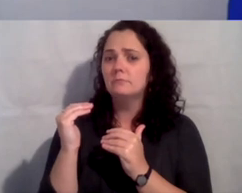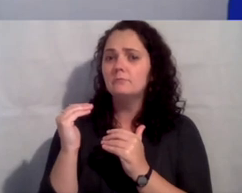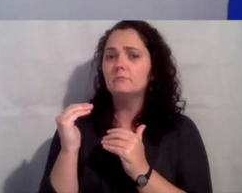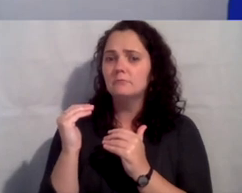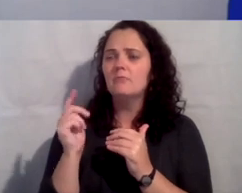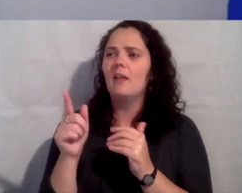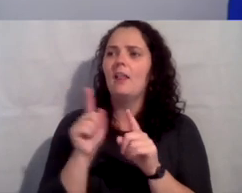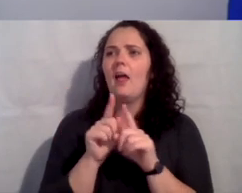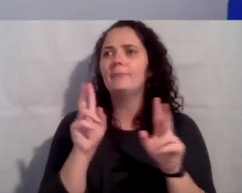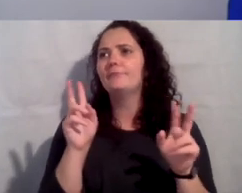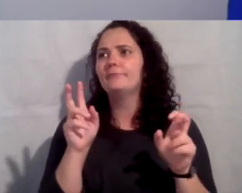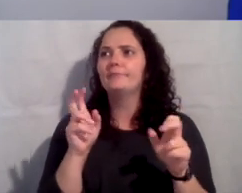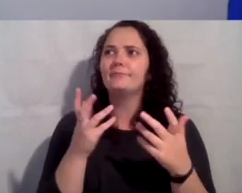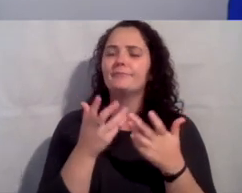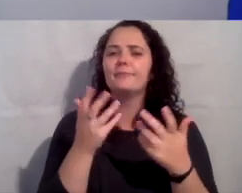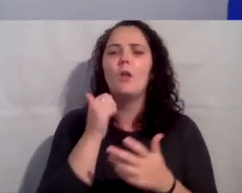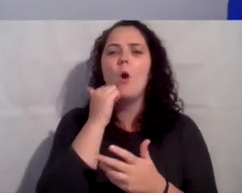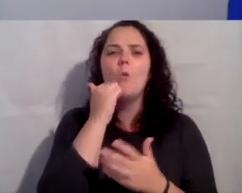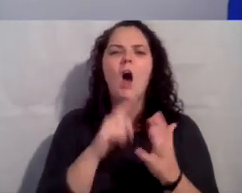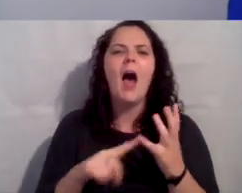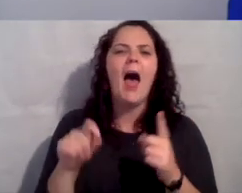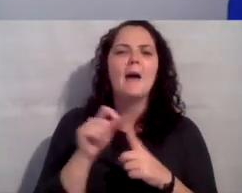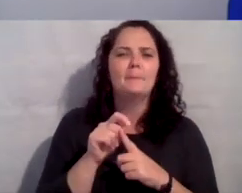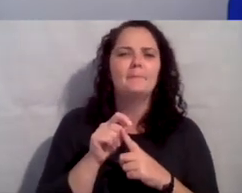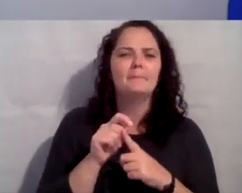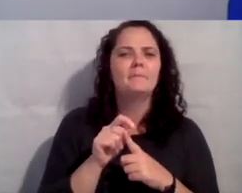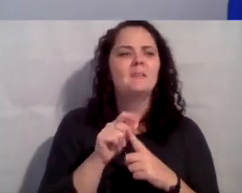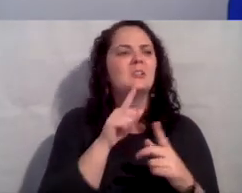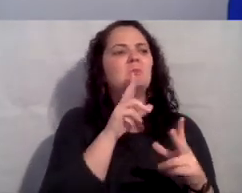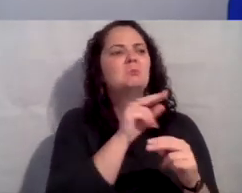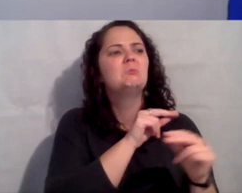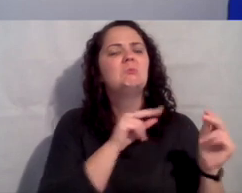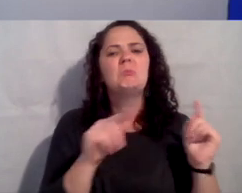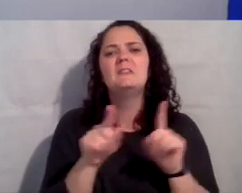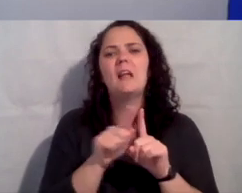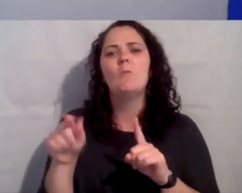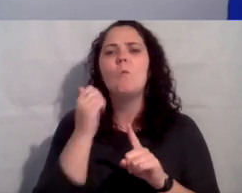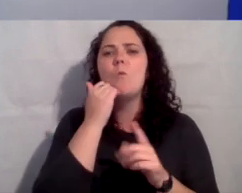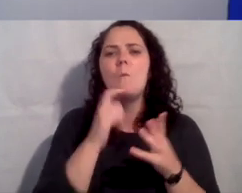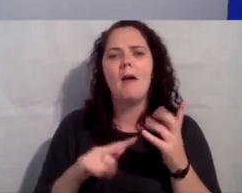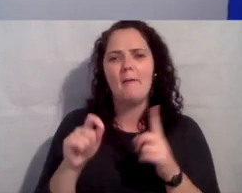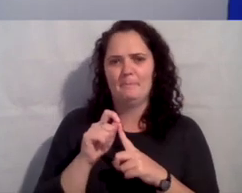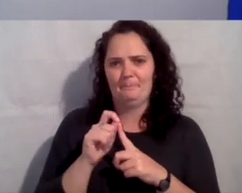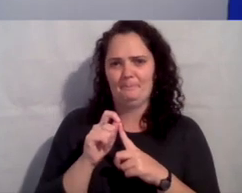as a kind of preliminary sort of drawing, a kind of warm-up drawing that one does before one gets on to the real drawing. And we're going to take it